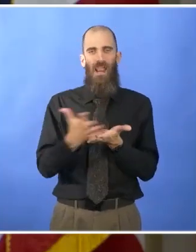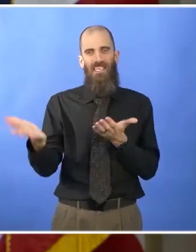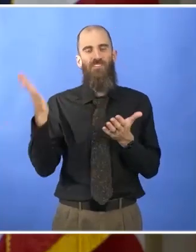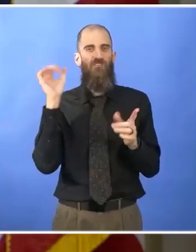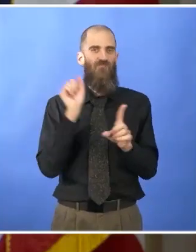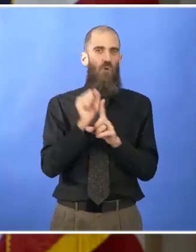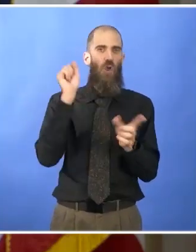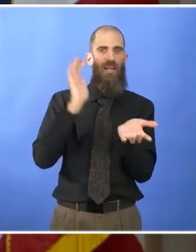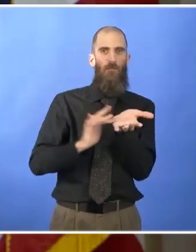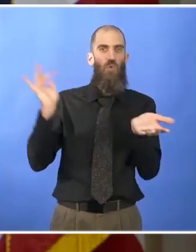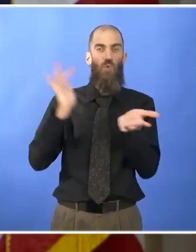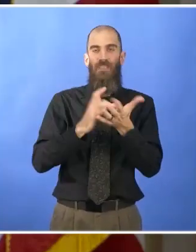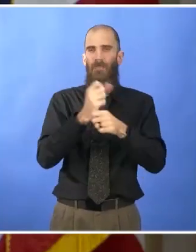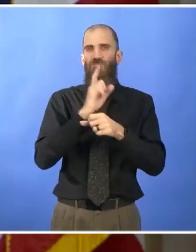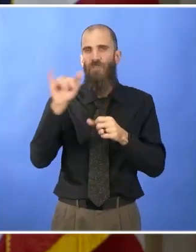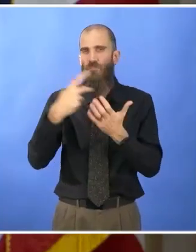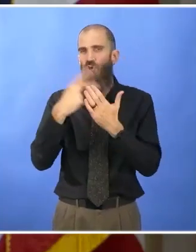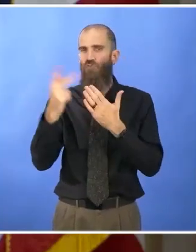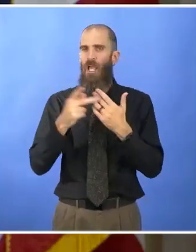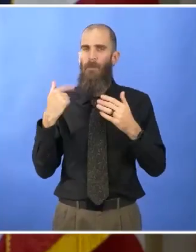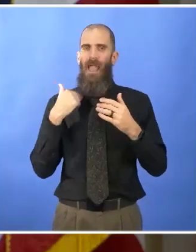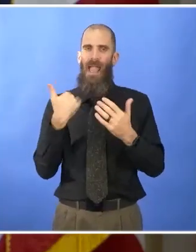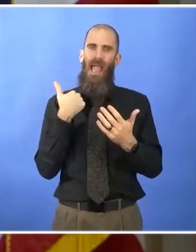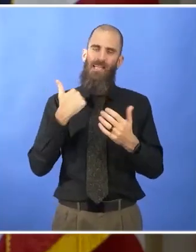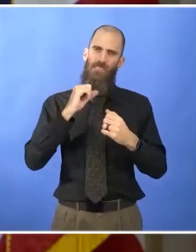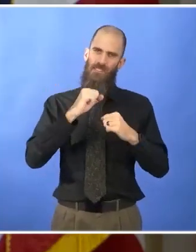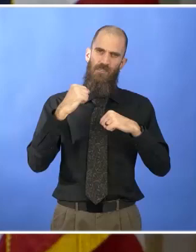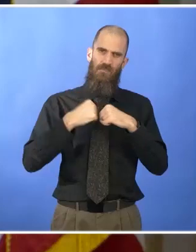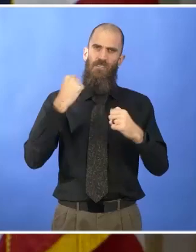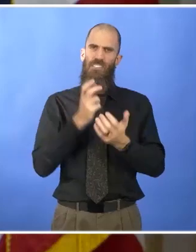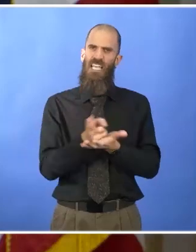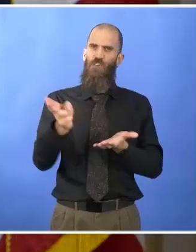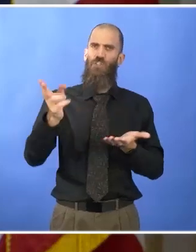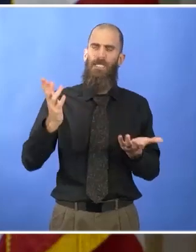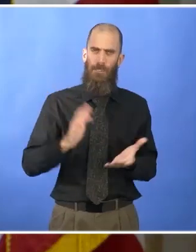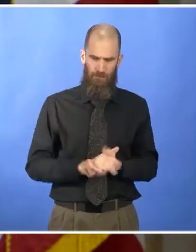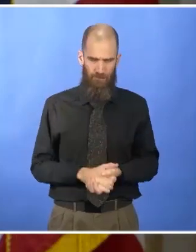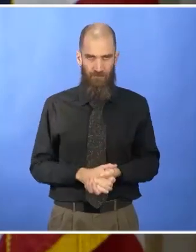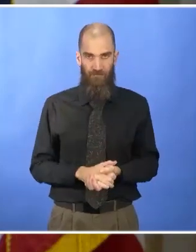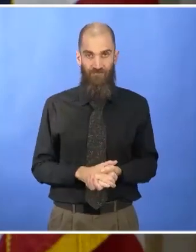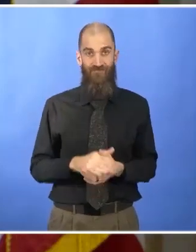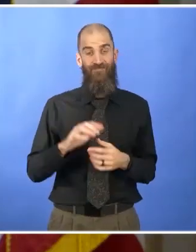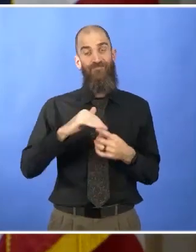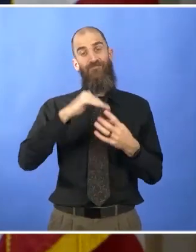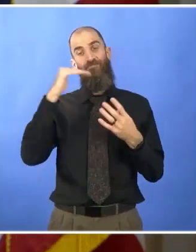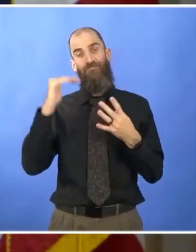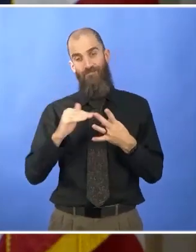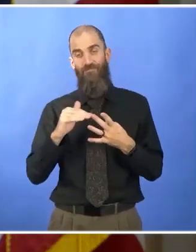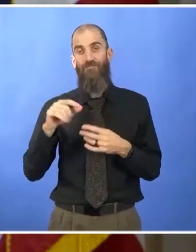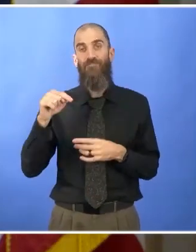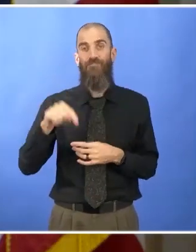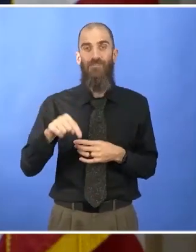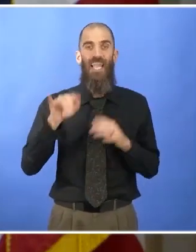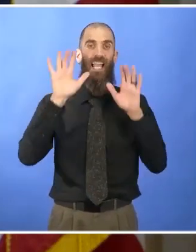SHOULD. NEXT, IT IS MY PLEASURE TO ANNOUNCE THAT THIS YEAR'S EXCELLENCE IN ENGINEERING AWARD IS GOING TO THREE INDIVIDUALS.